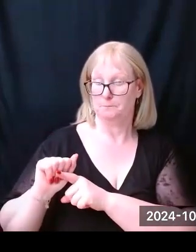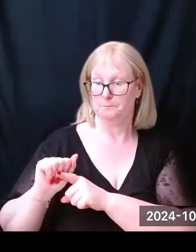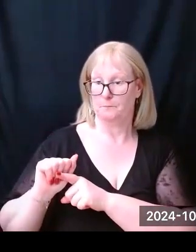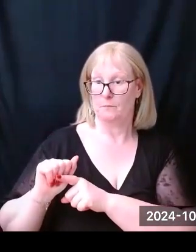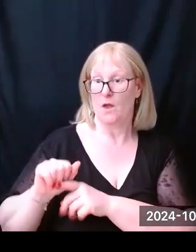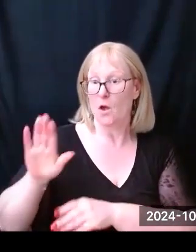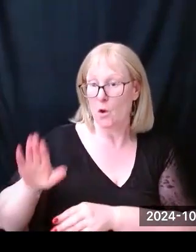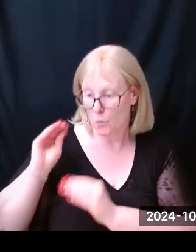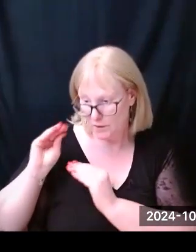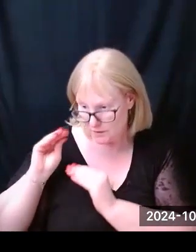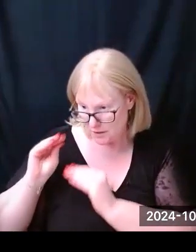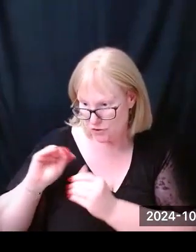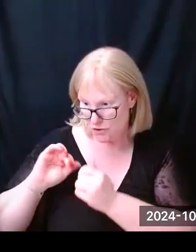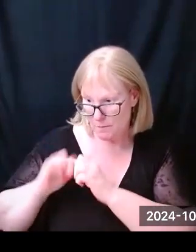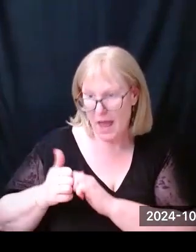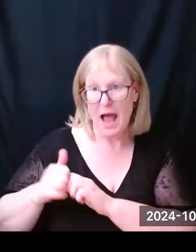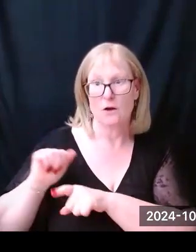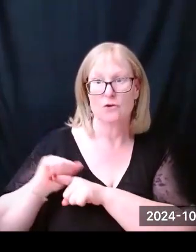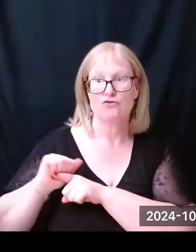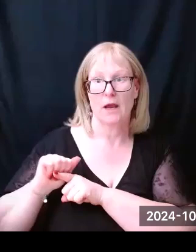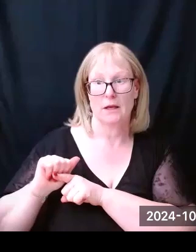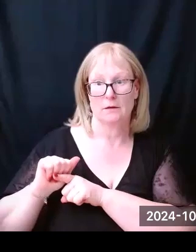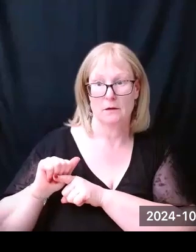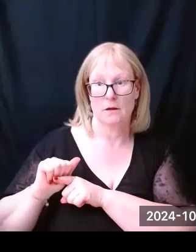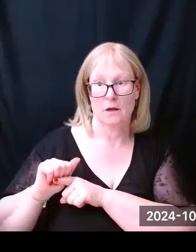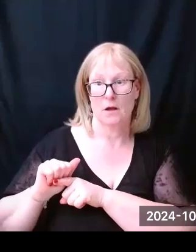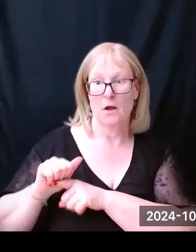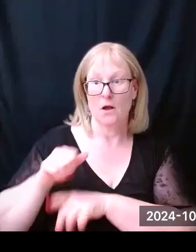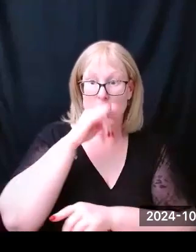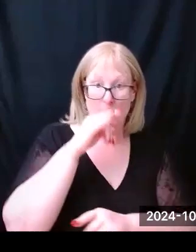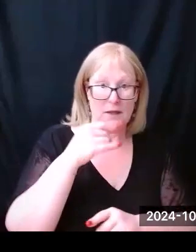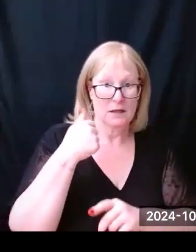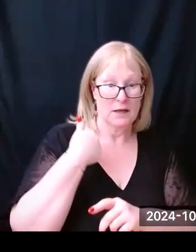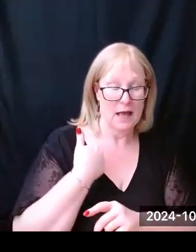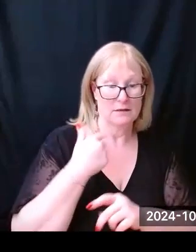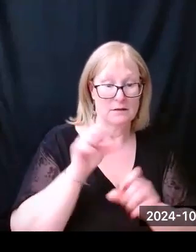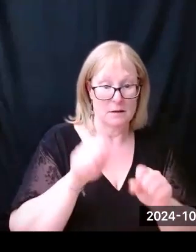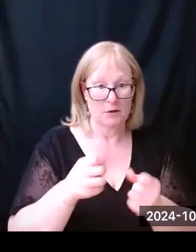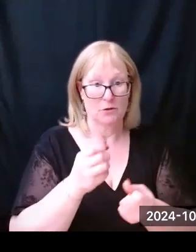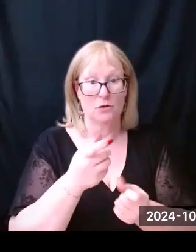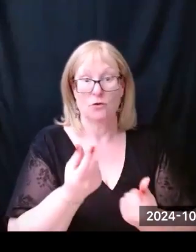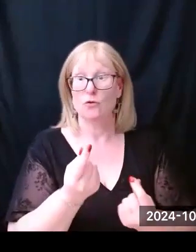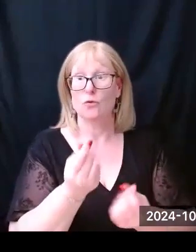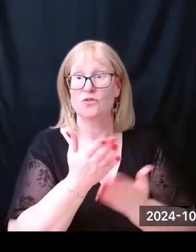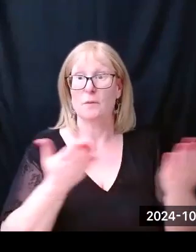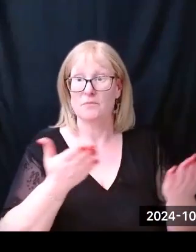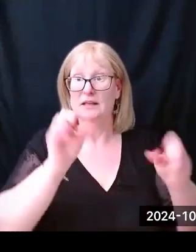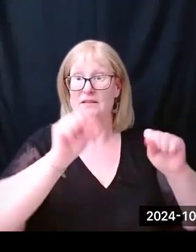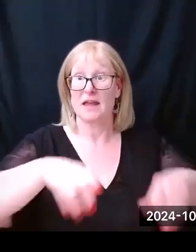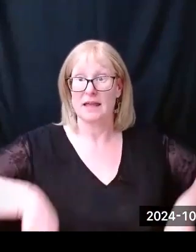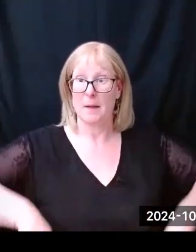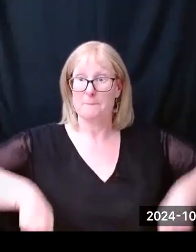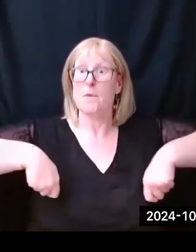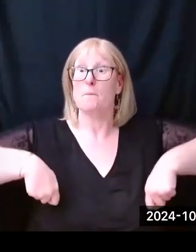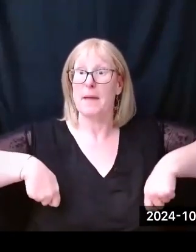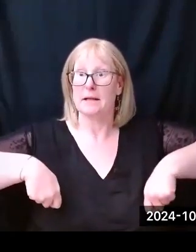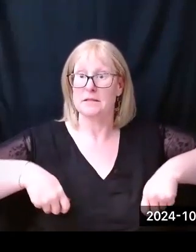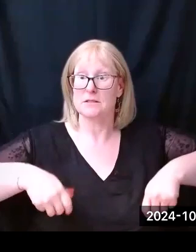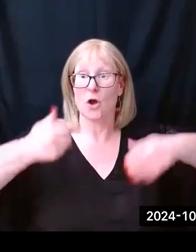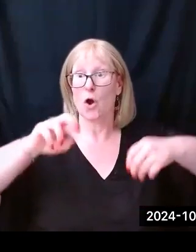these when a child already has an ability to do some things like they can pull up their pants, or they can pull down their diaper.